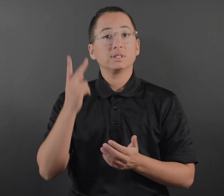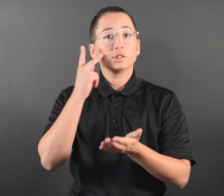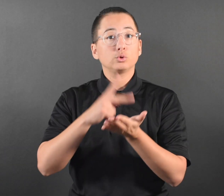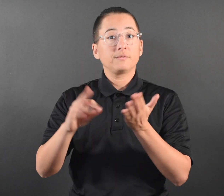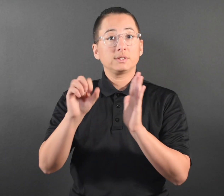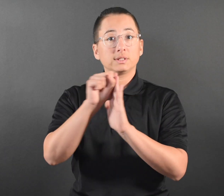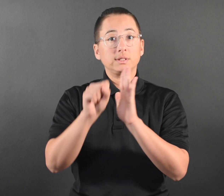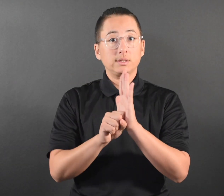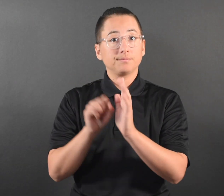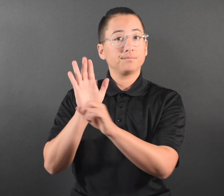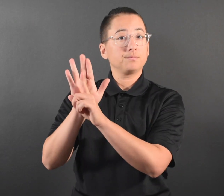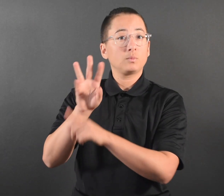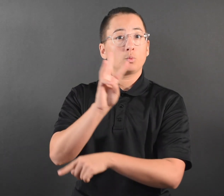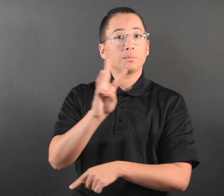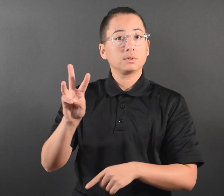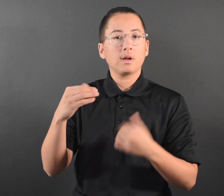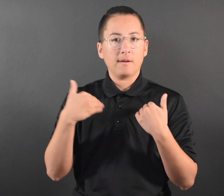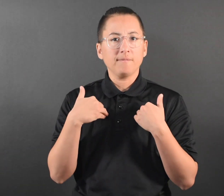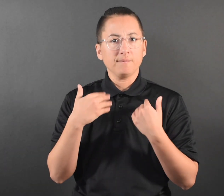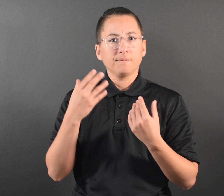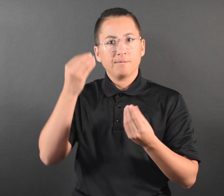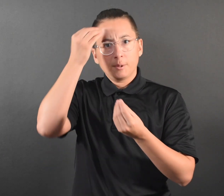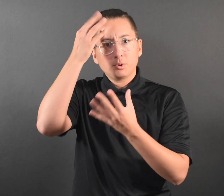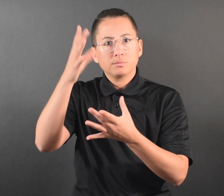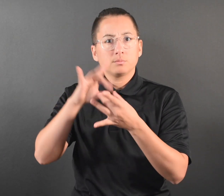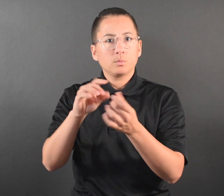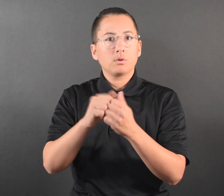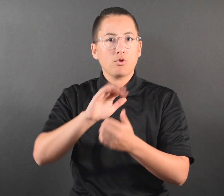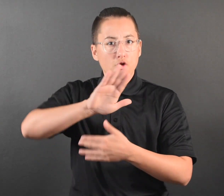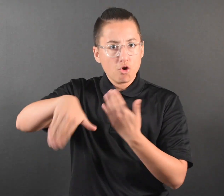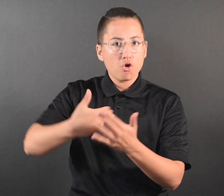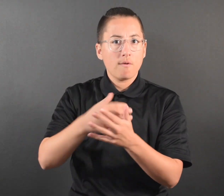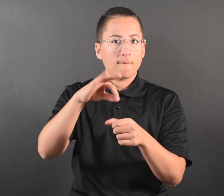The Secretary of State’s website has useful information for all voters,